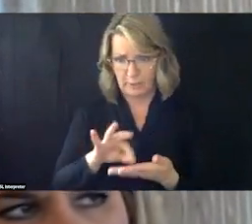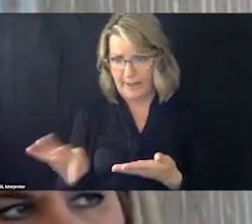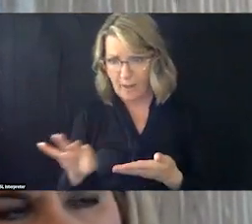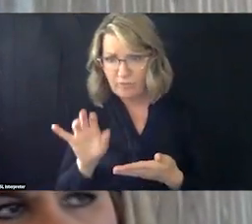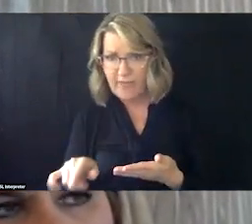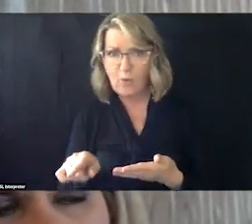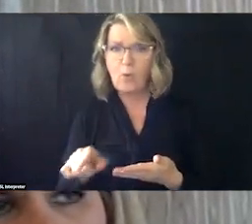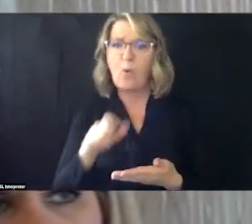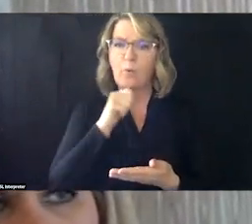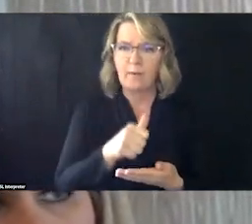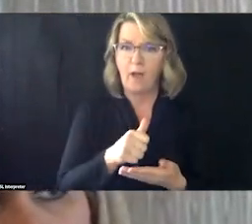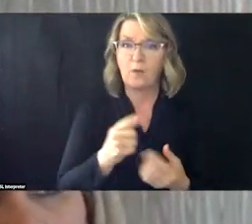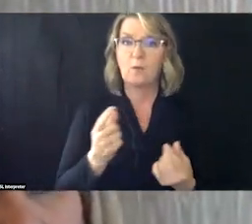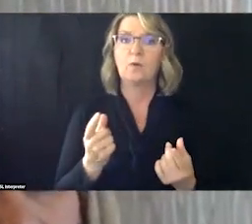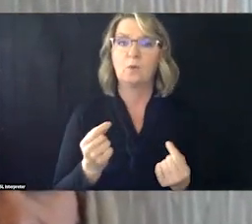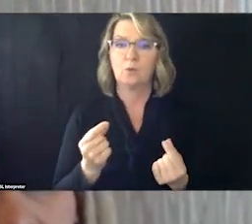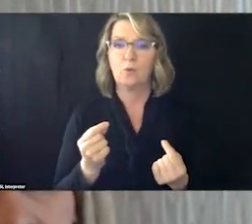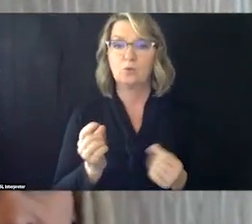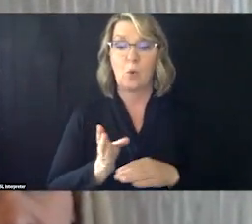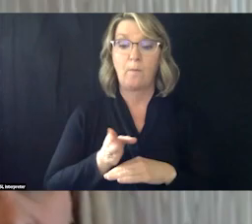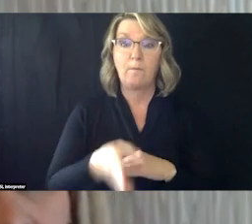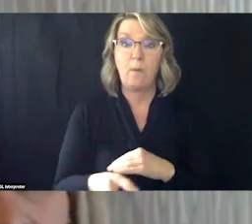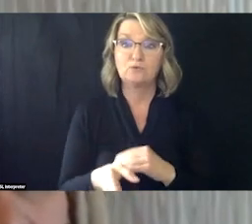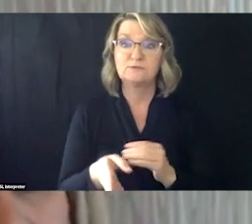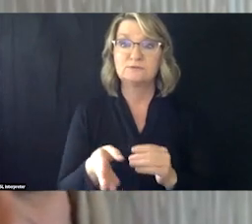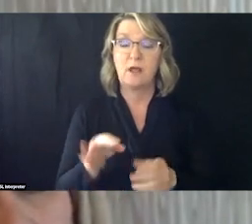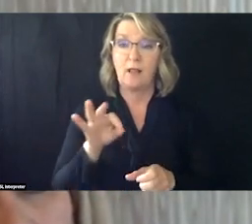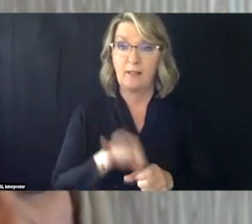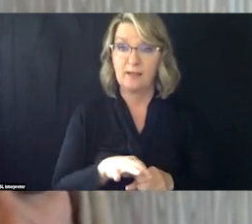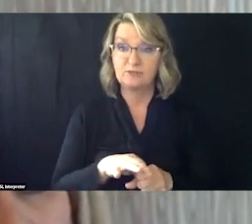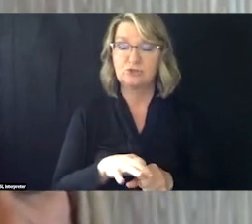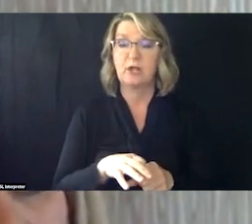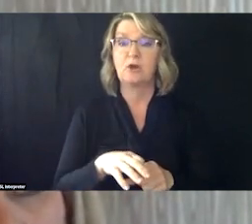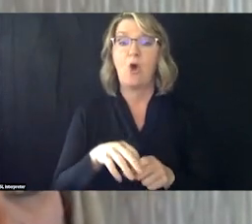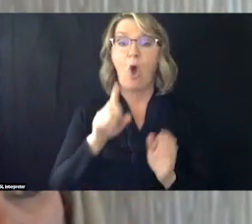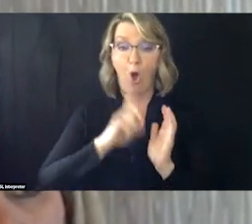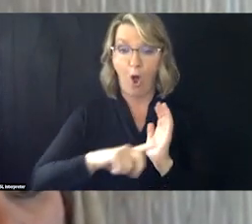determine whether we should count these ballots or not so we would do our post-election audit